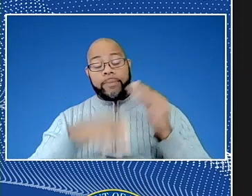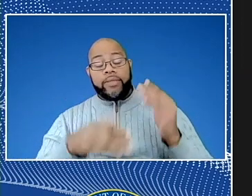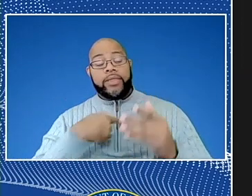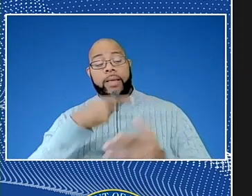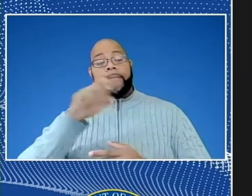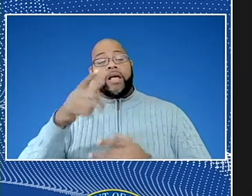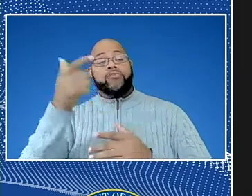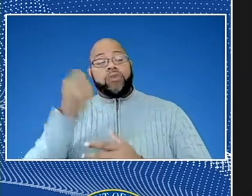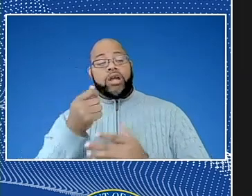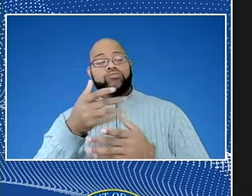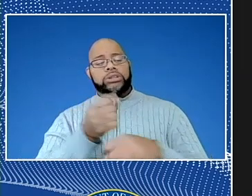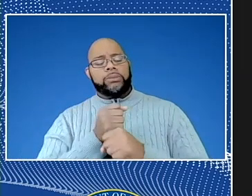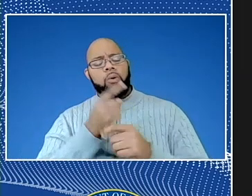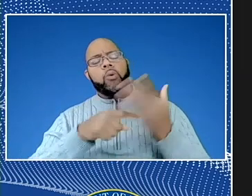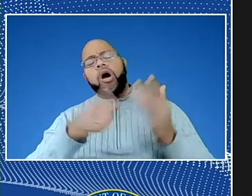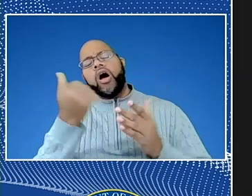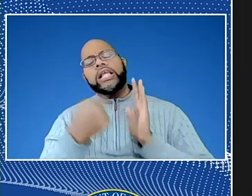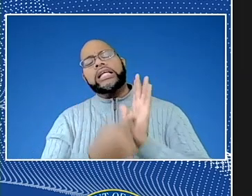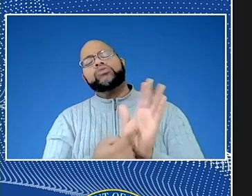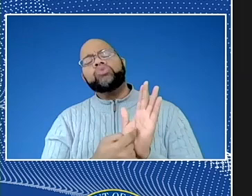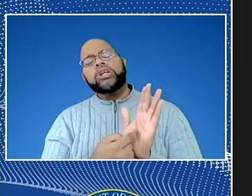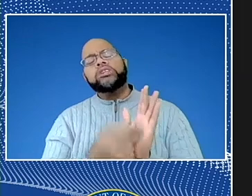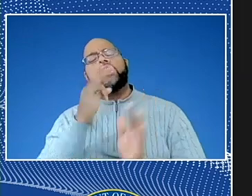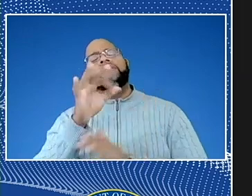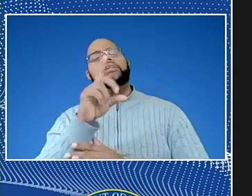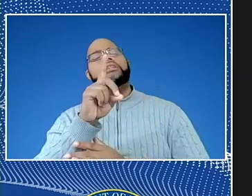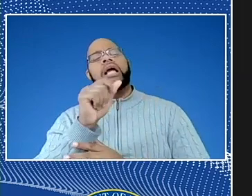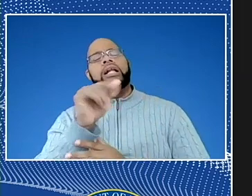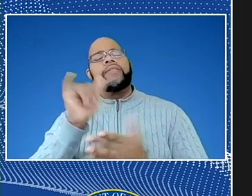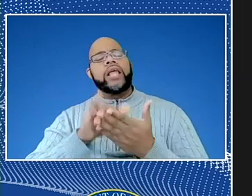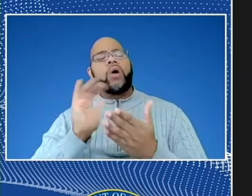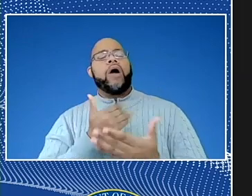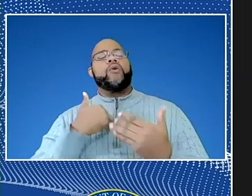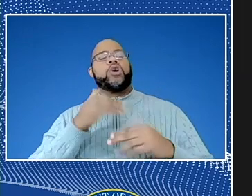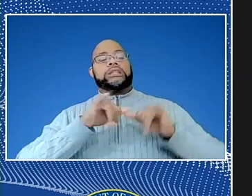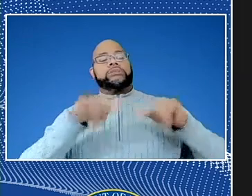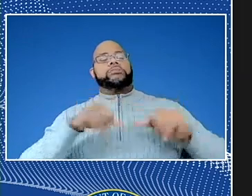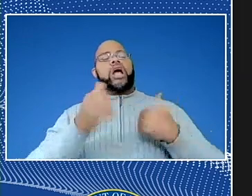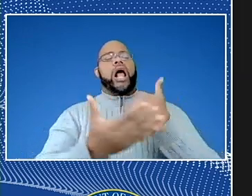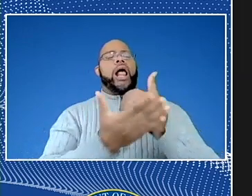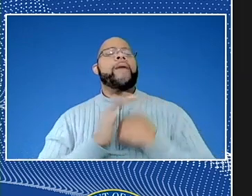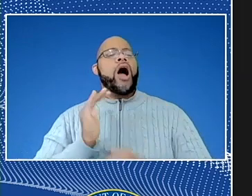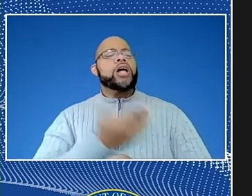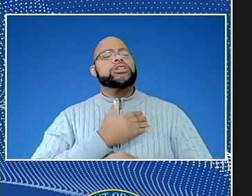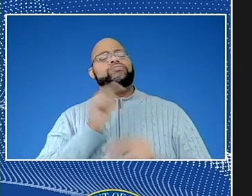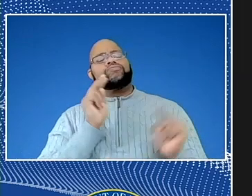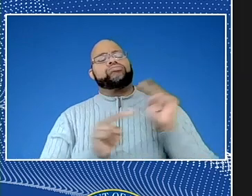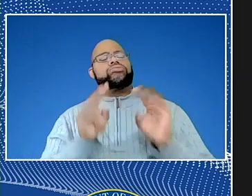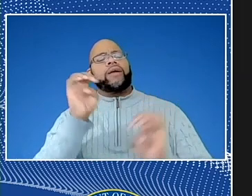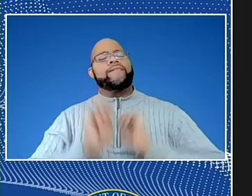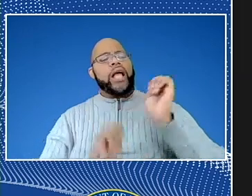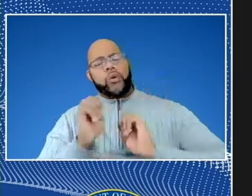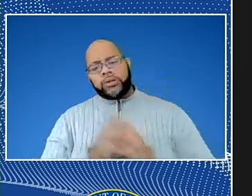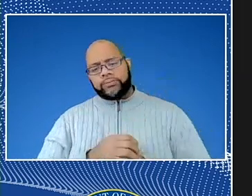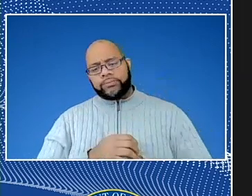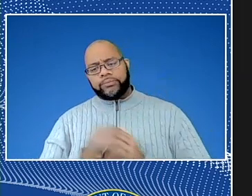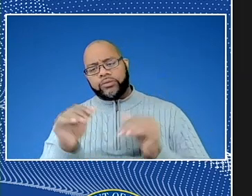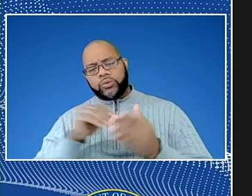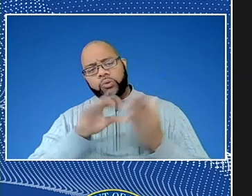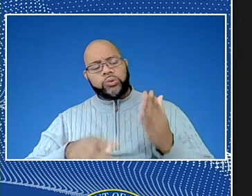What were other indicators of data that we have on our system that could help us look and evaluate a student borrower's claim of